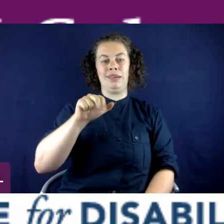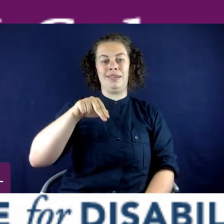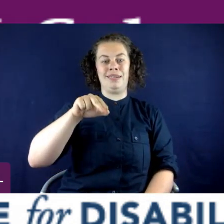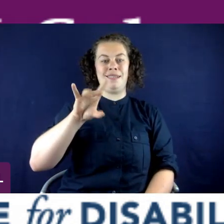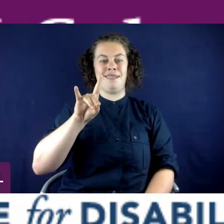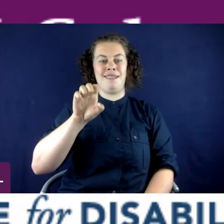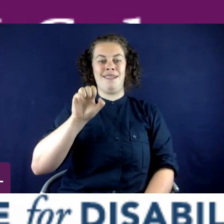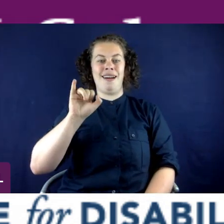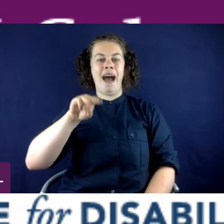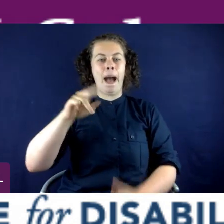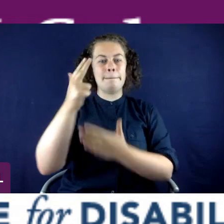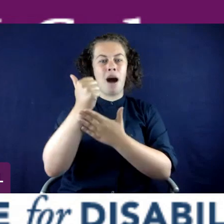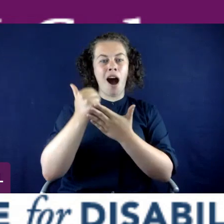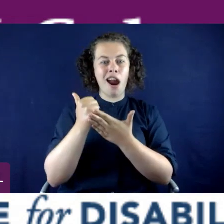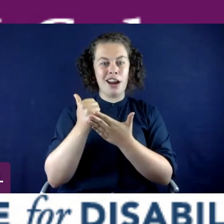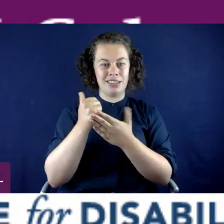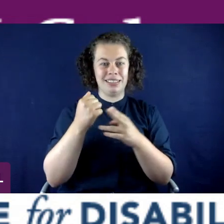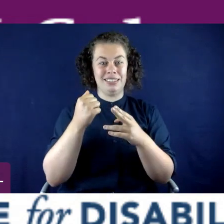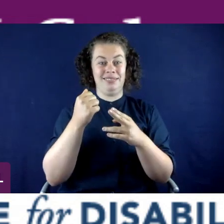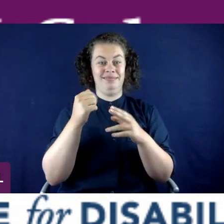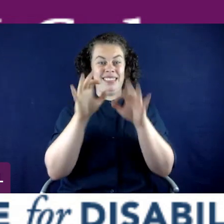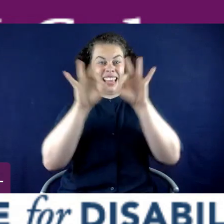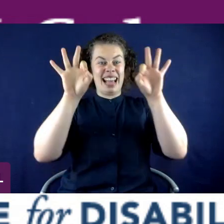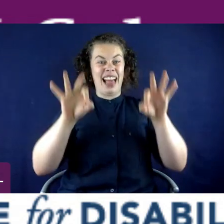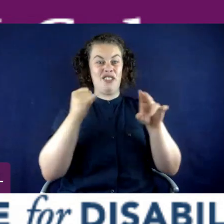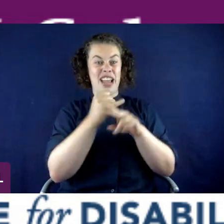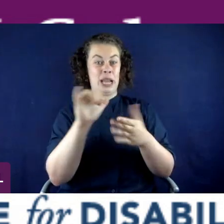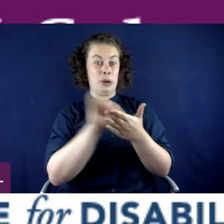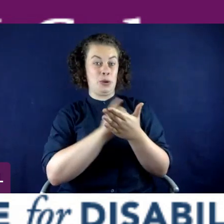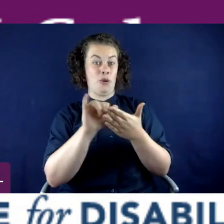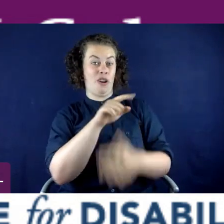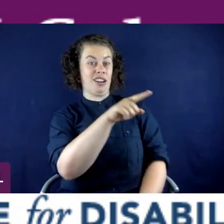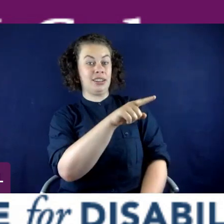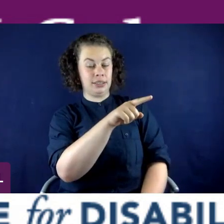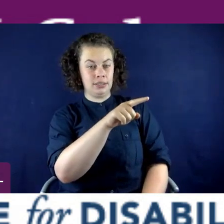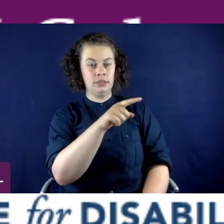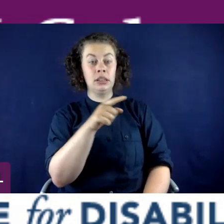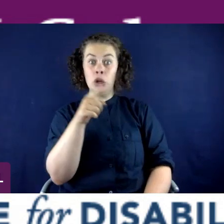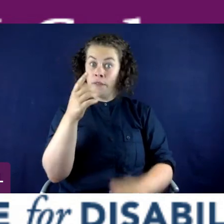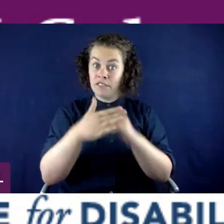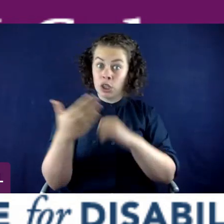If you have been there, the Guggenheim is built on a spiral ramp